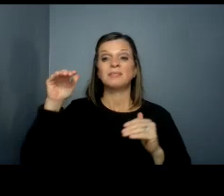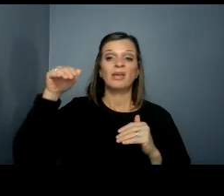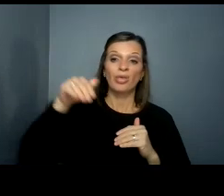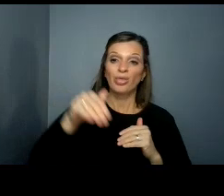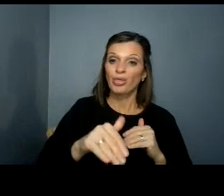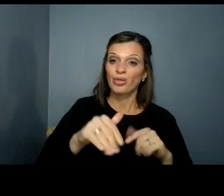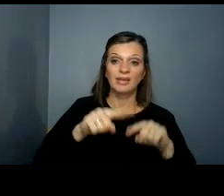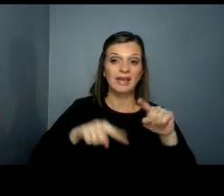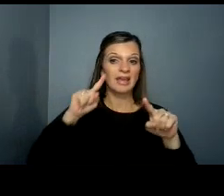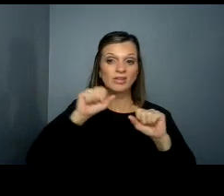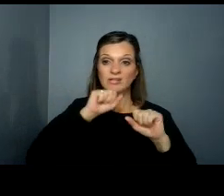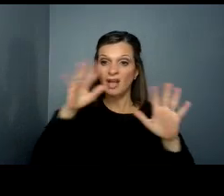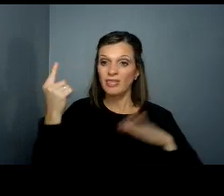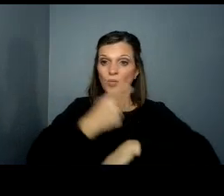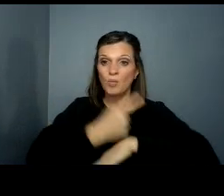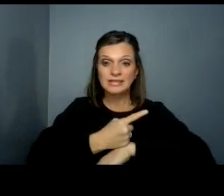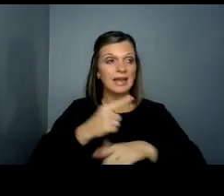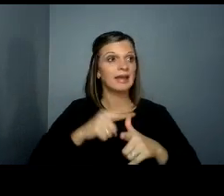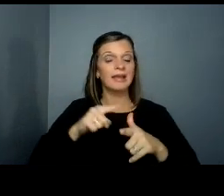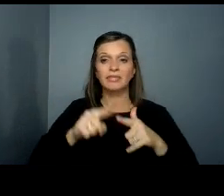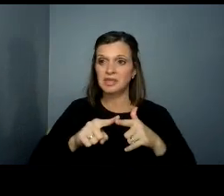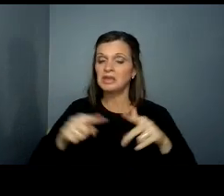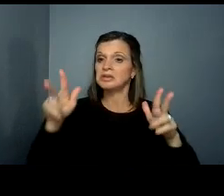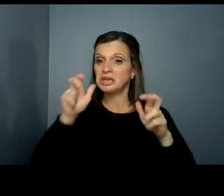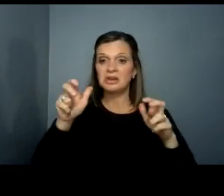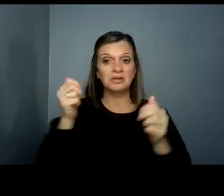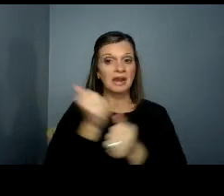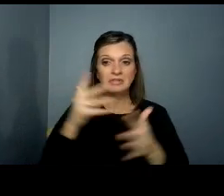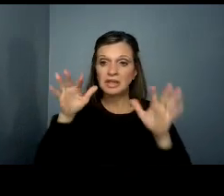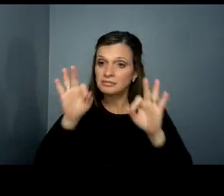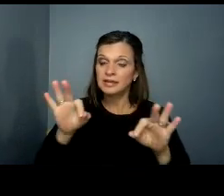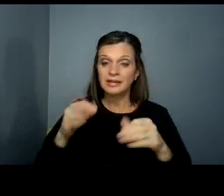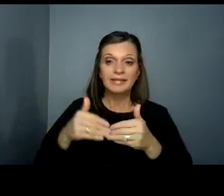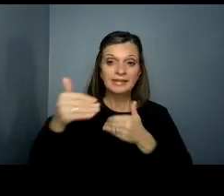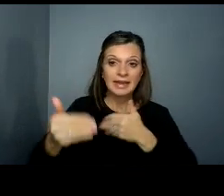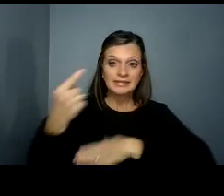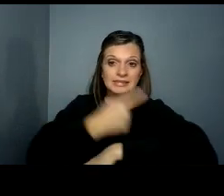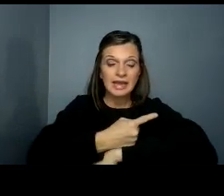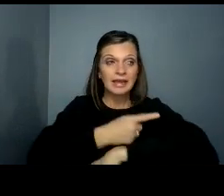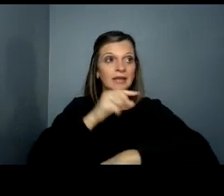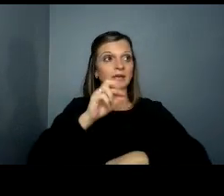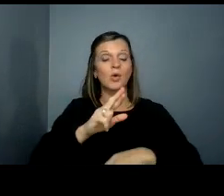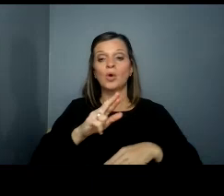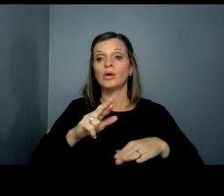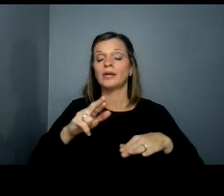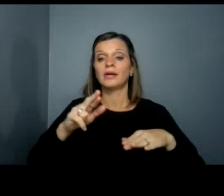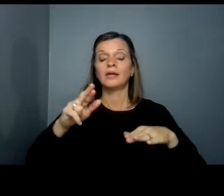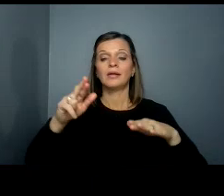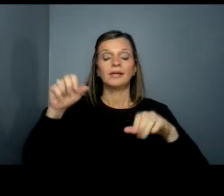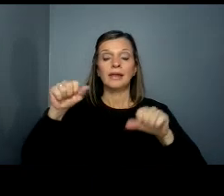it could be go away for maybe three months. It could come back. It could go into one year. It can affect the other year